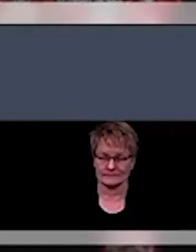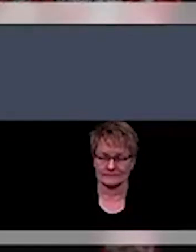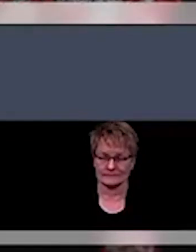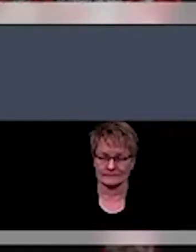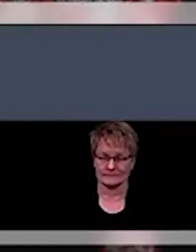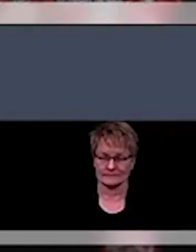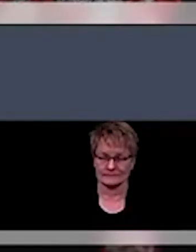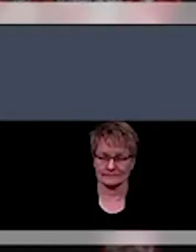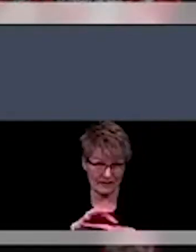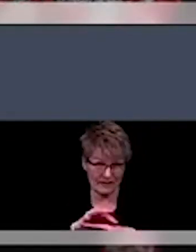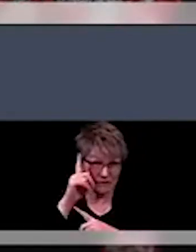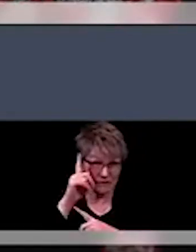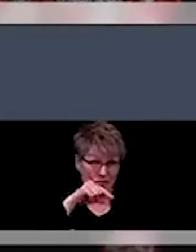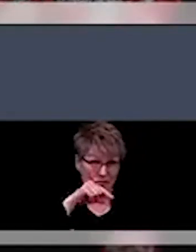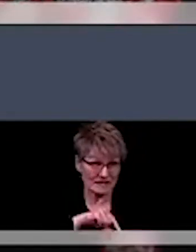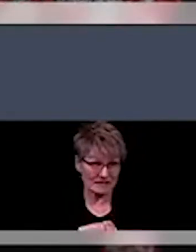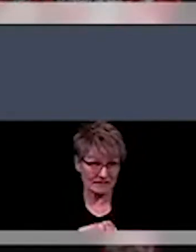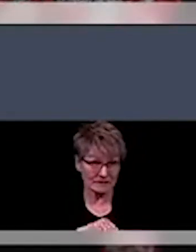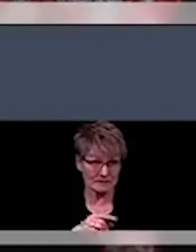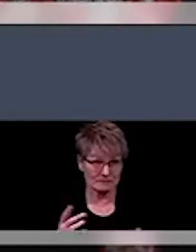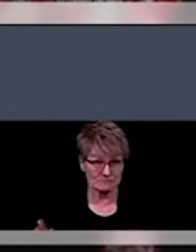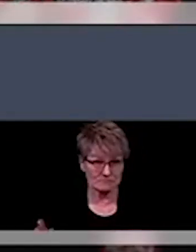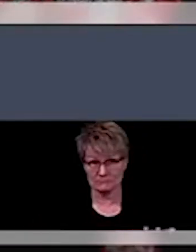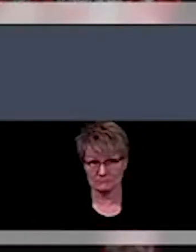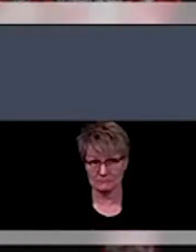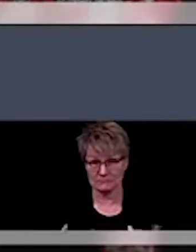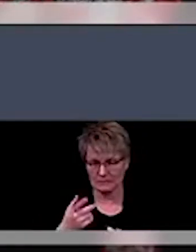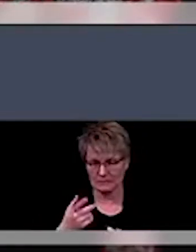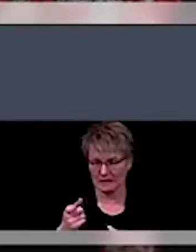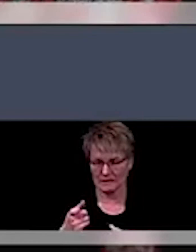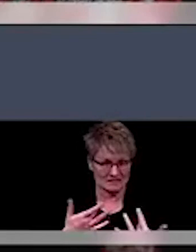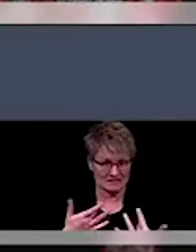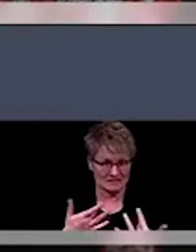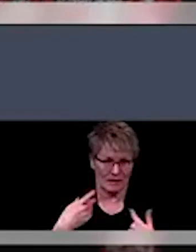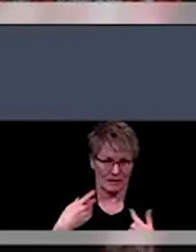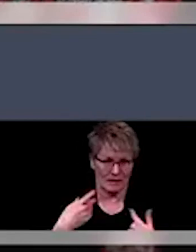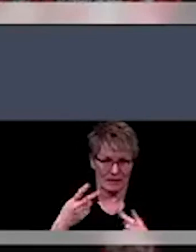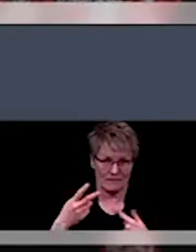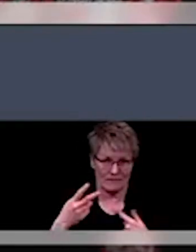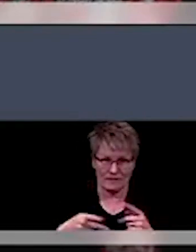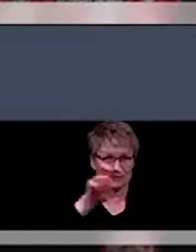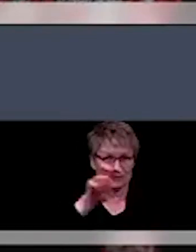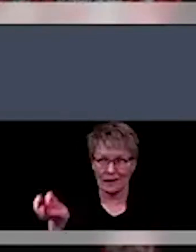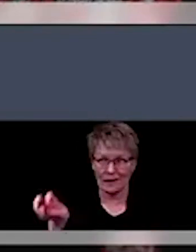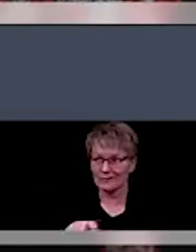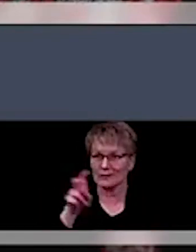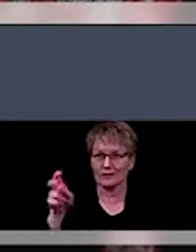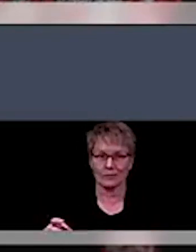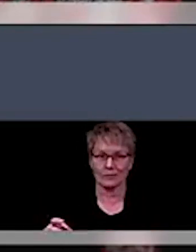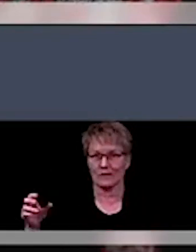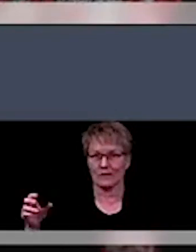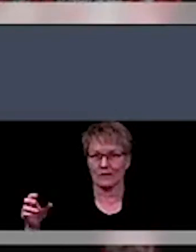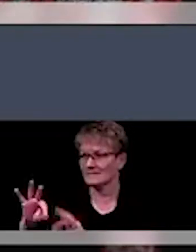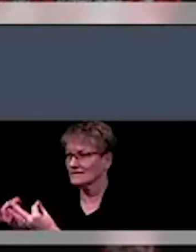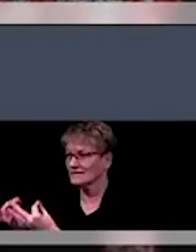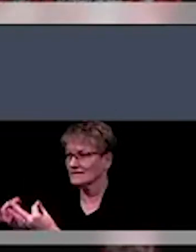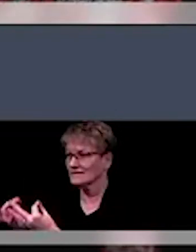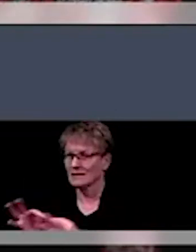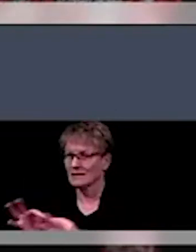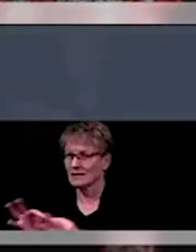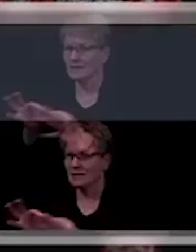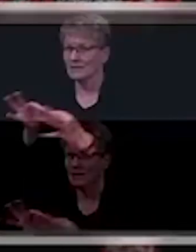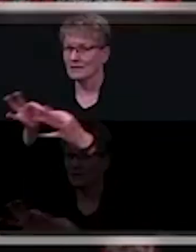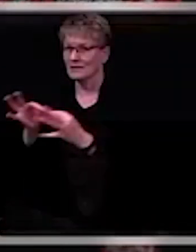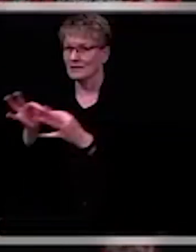like inherently involves travel and gatherings and different branches of a family coming together,